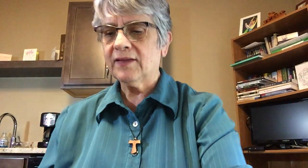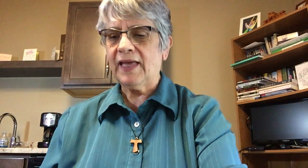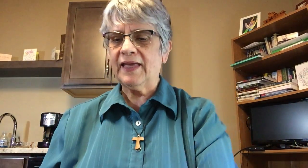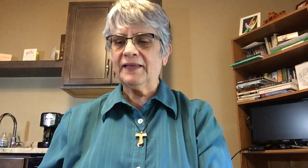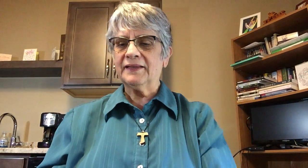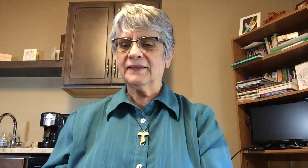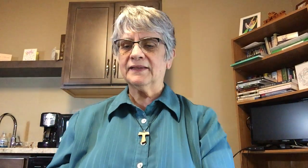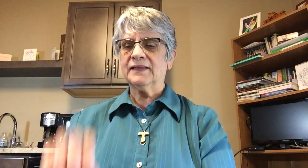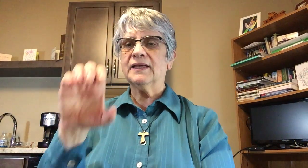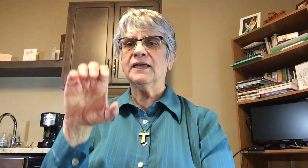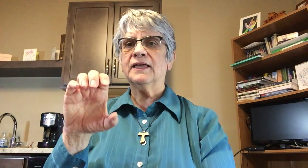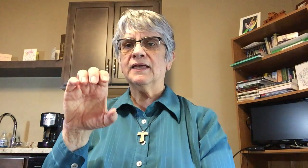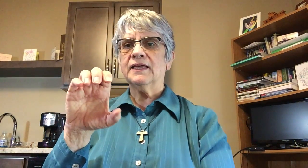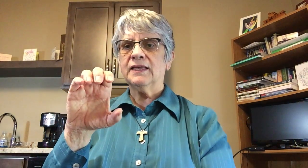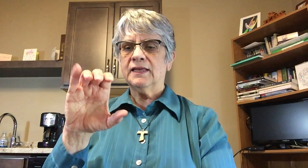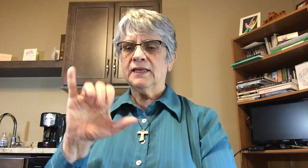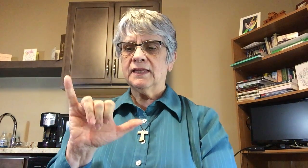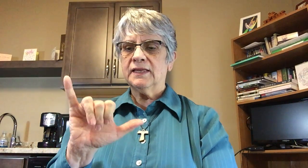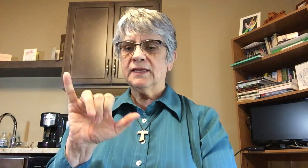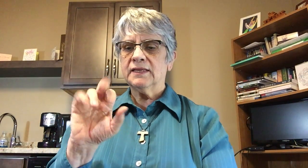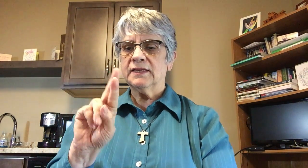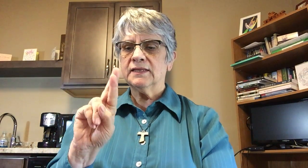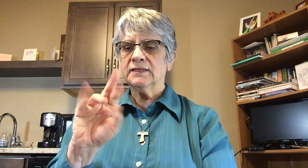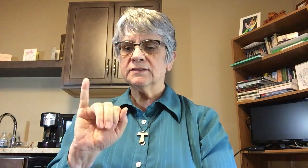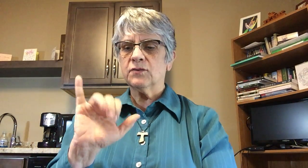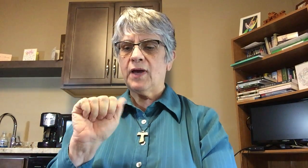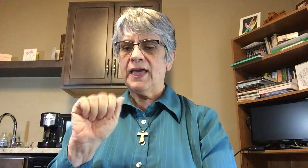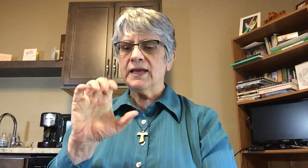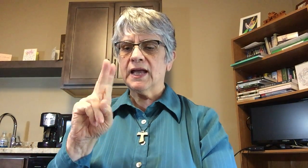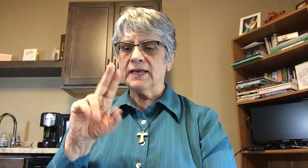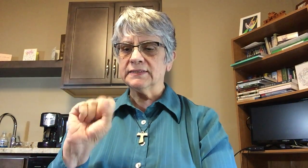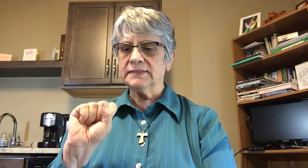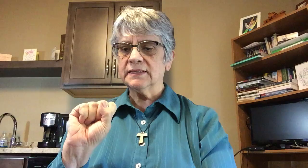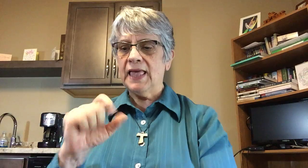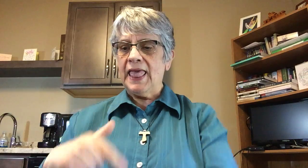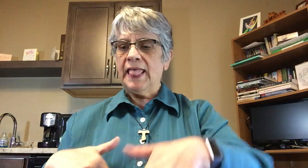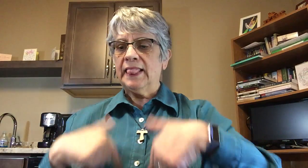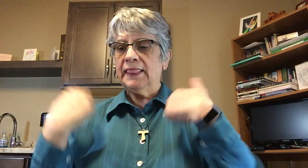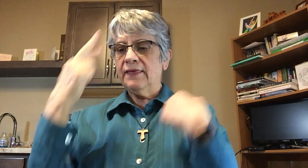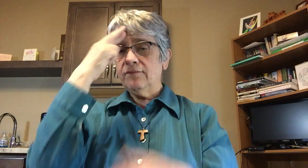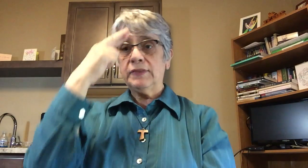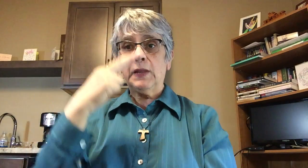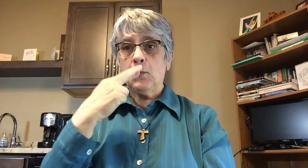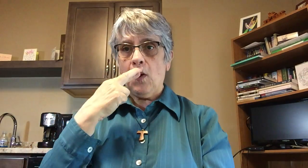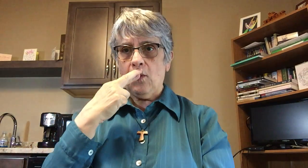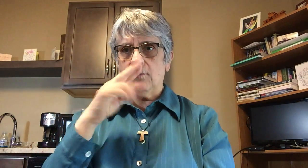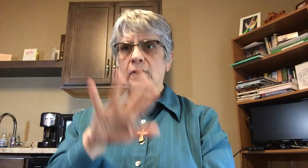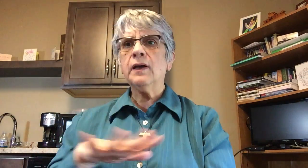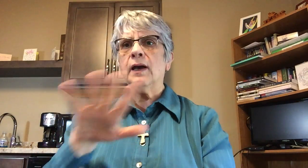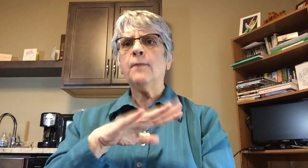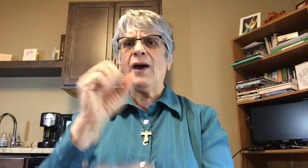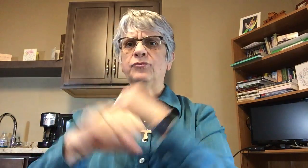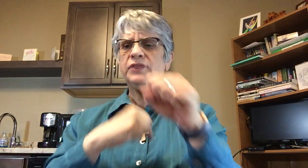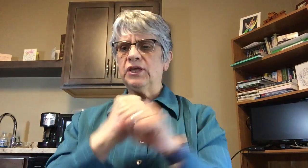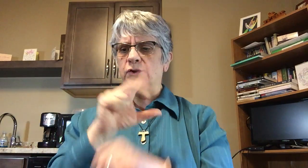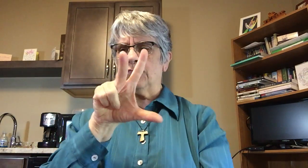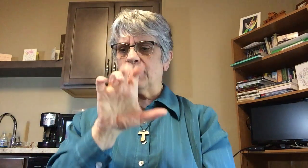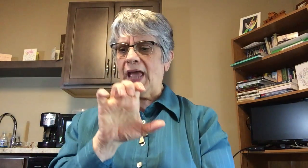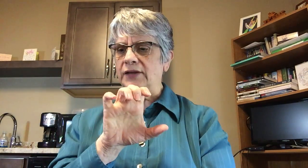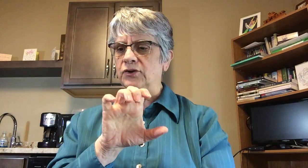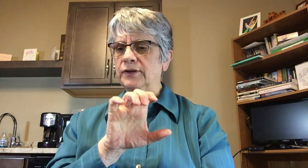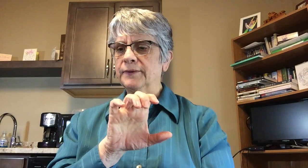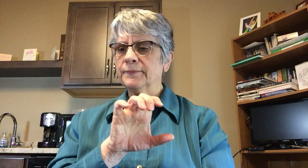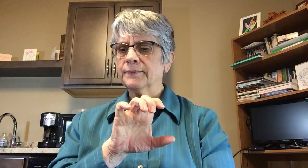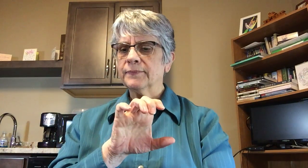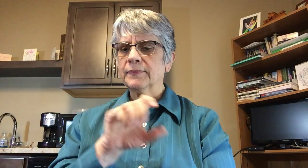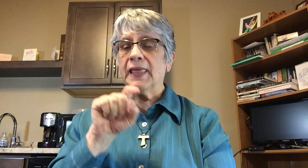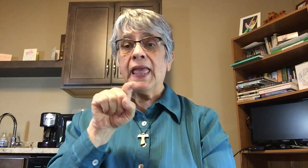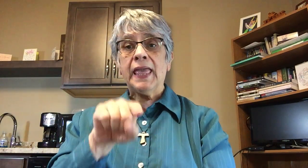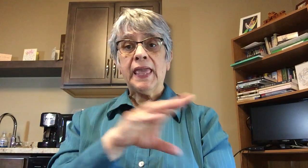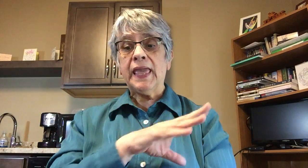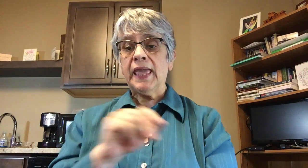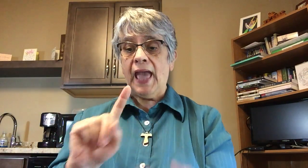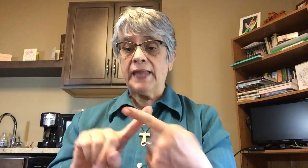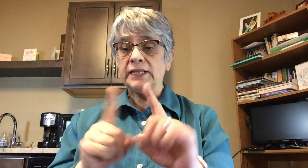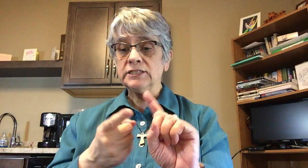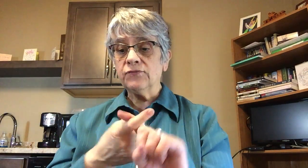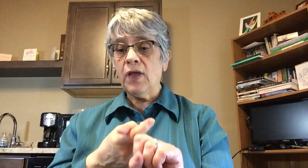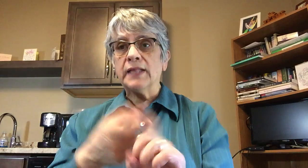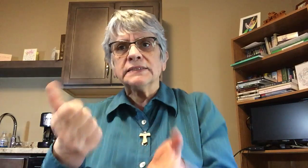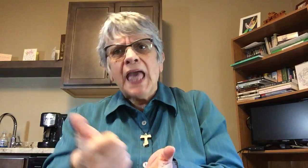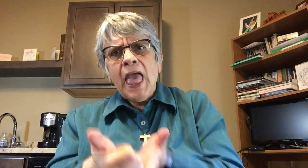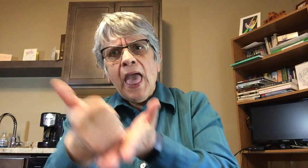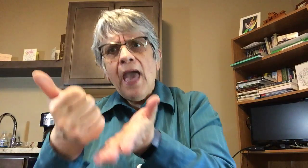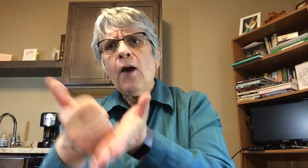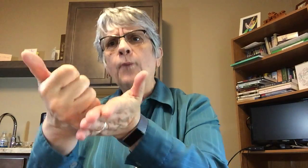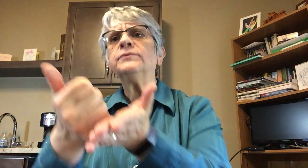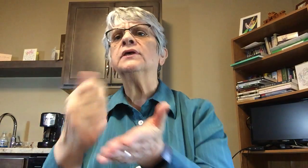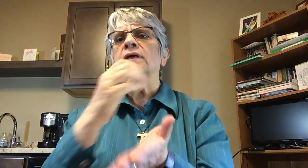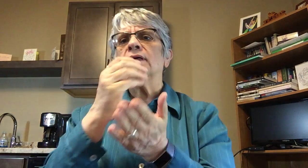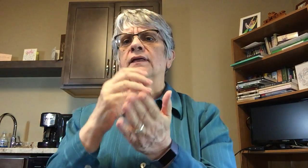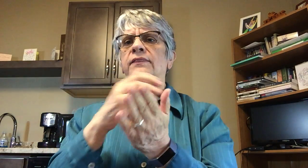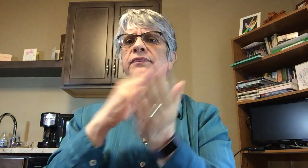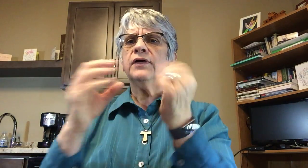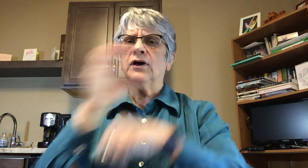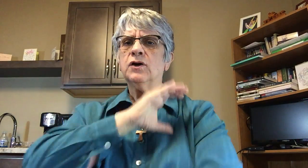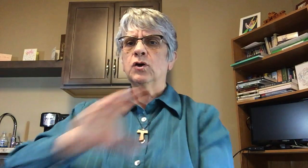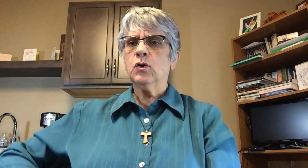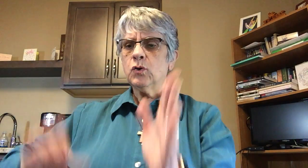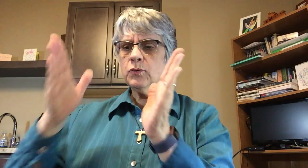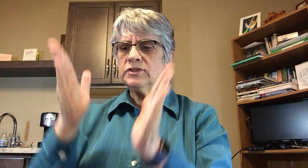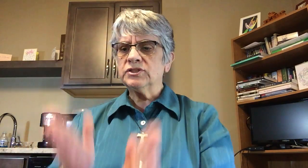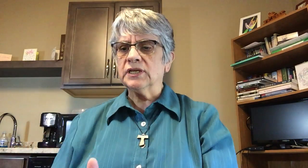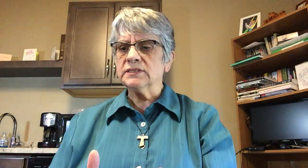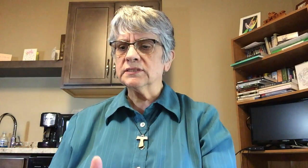Okay, Cyriacus lived in Rome in about the year 300. He and his friends helped the Christians.